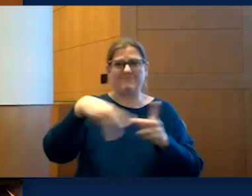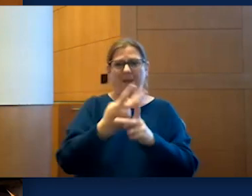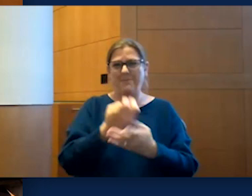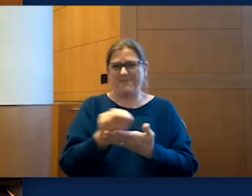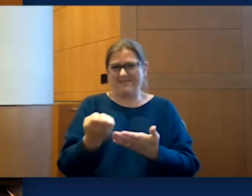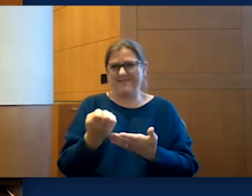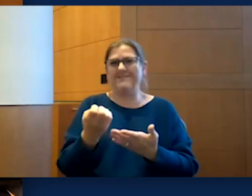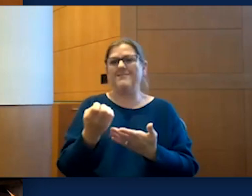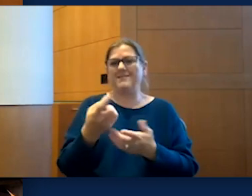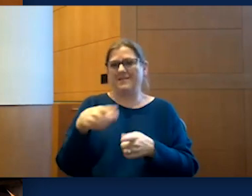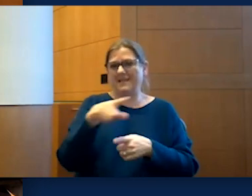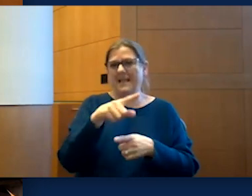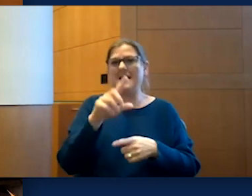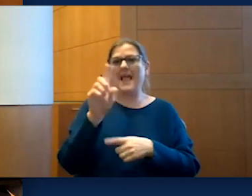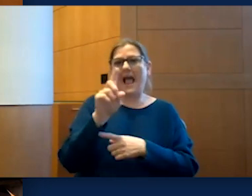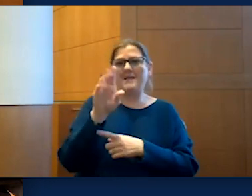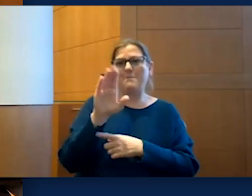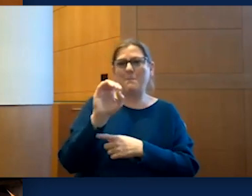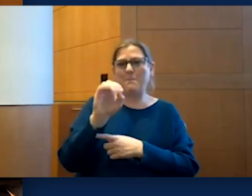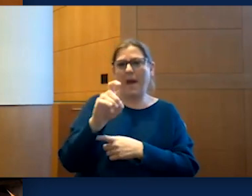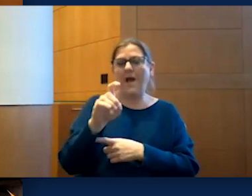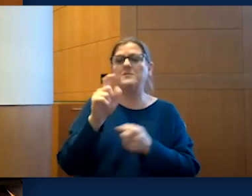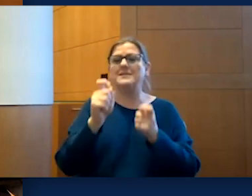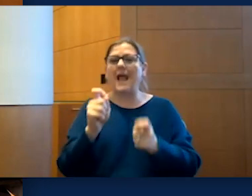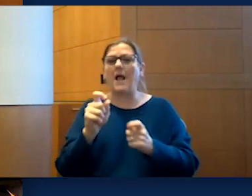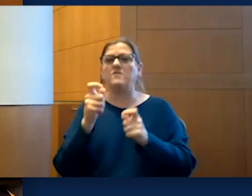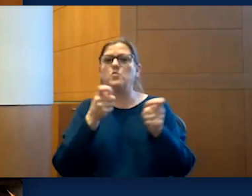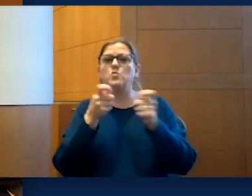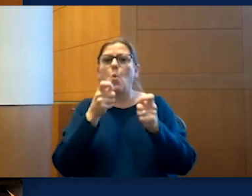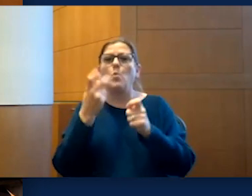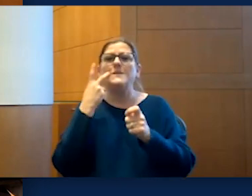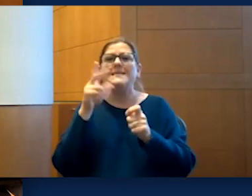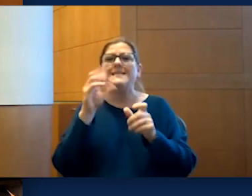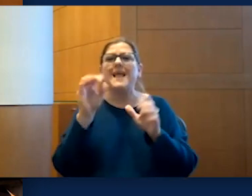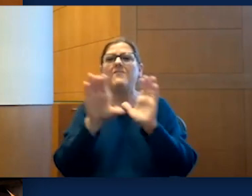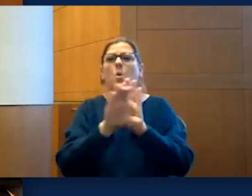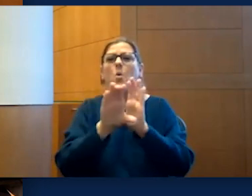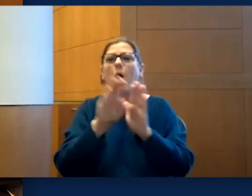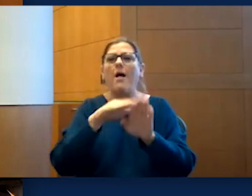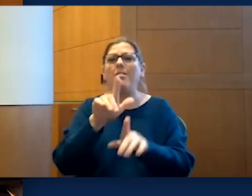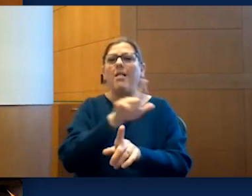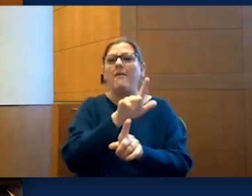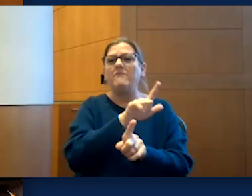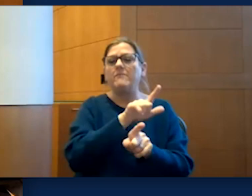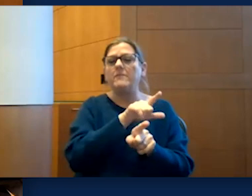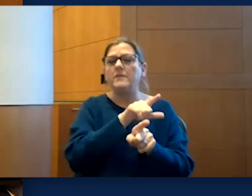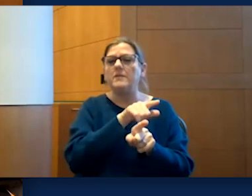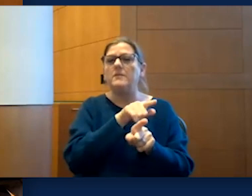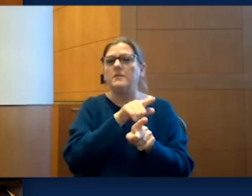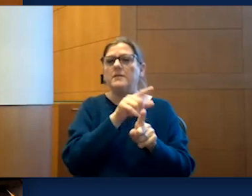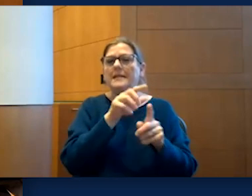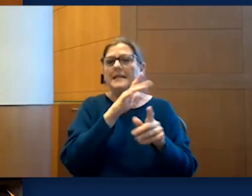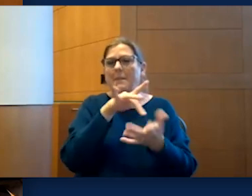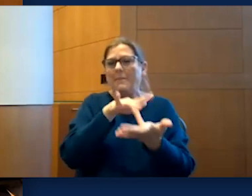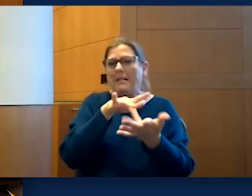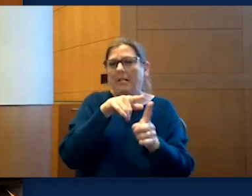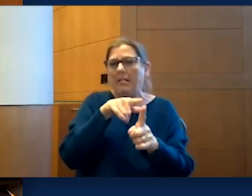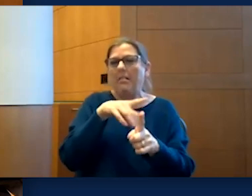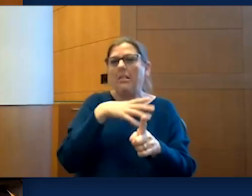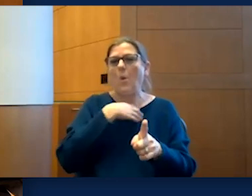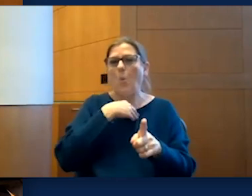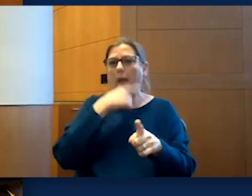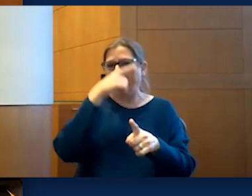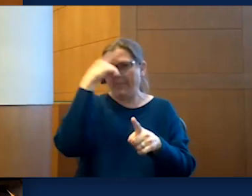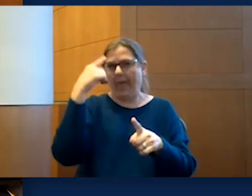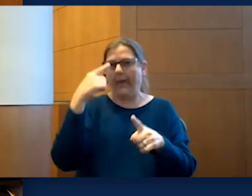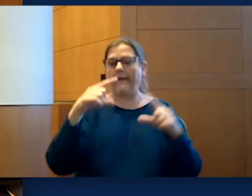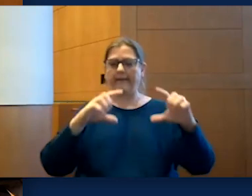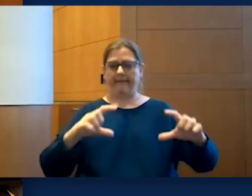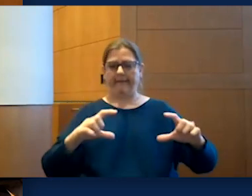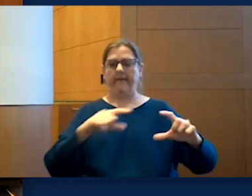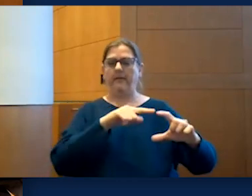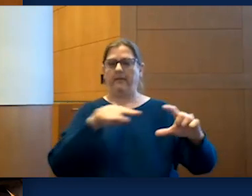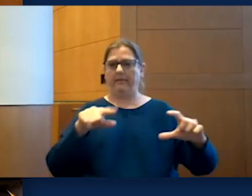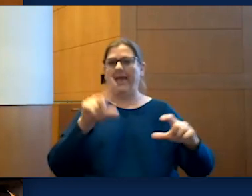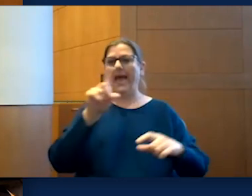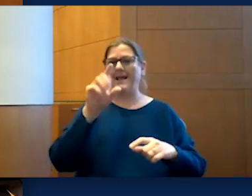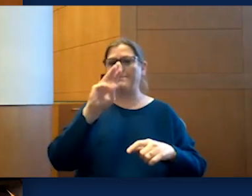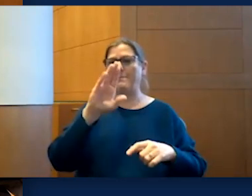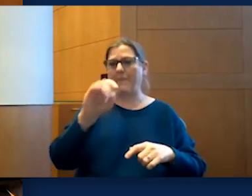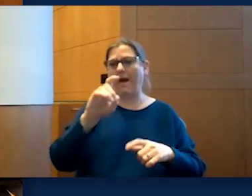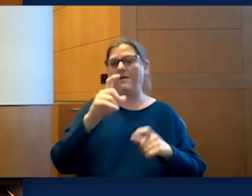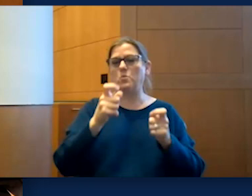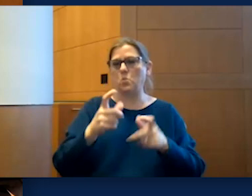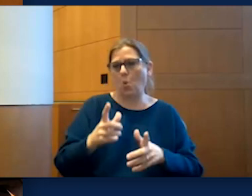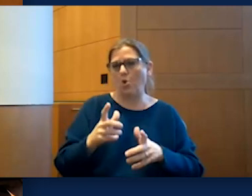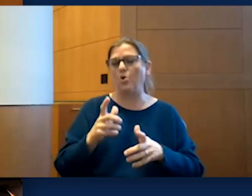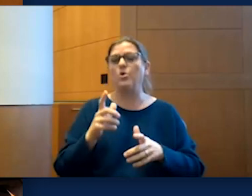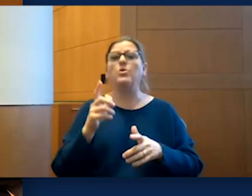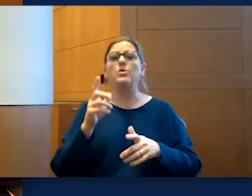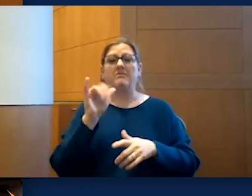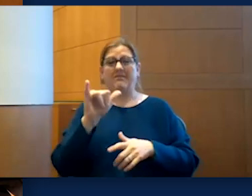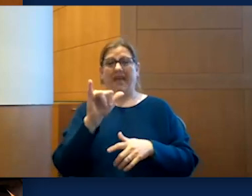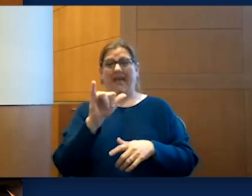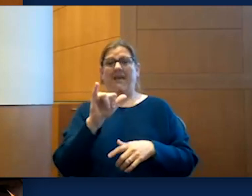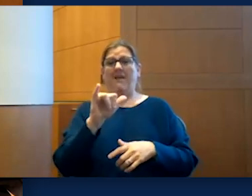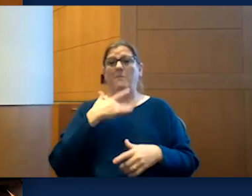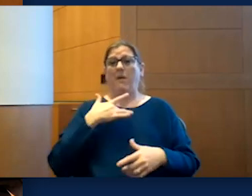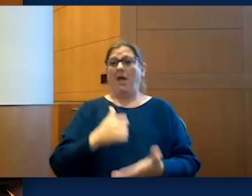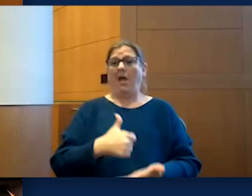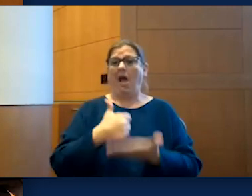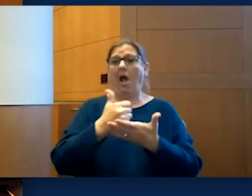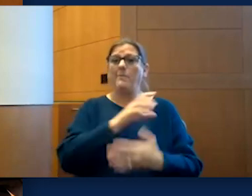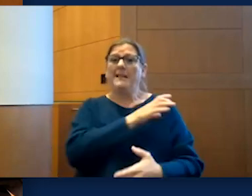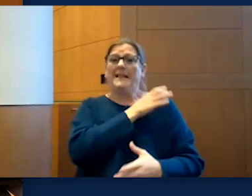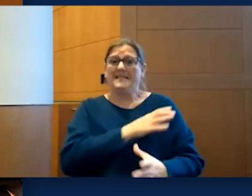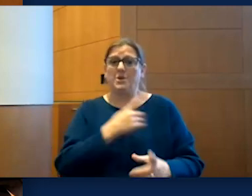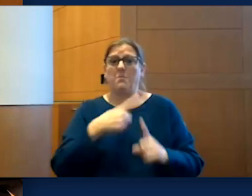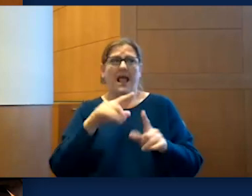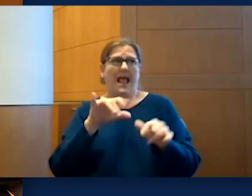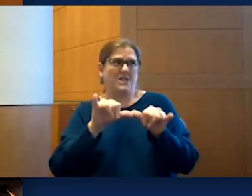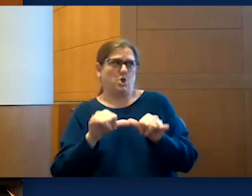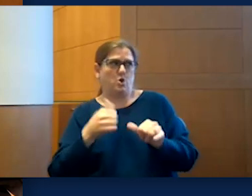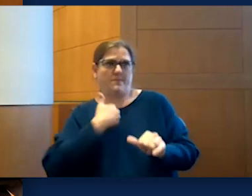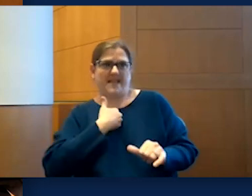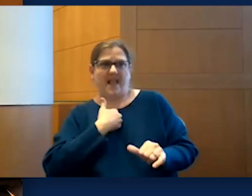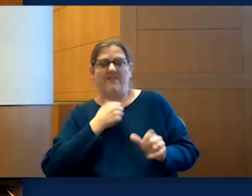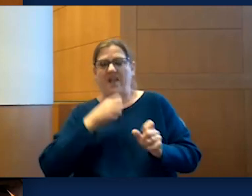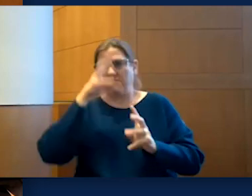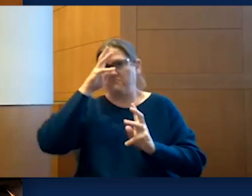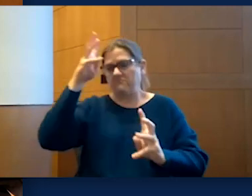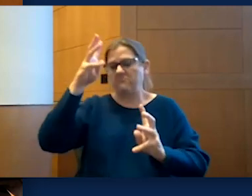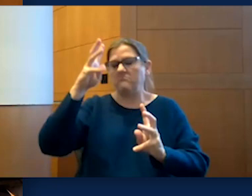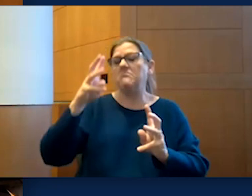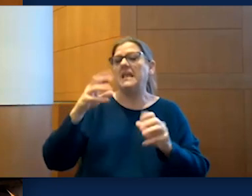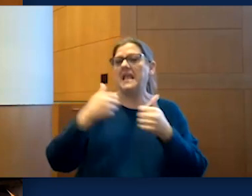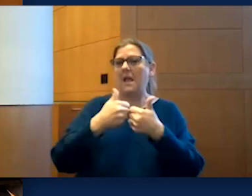Devices like that allow clinicians and engineers like myself able to make gaming accessible for individuals with disabilities.